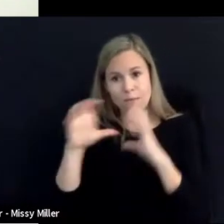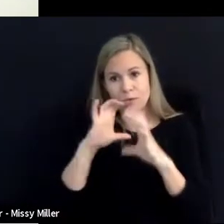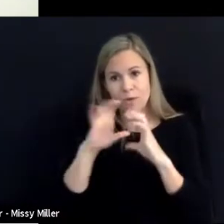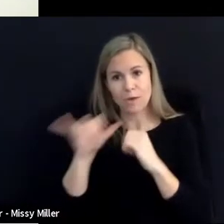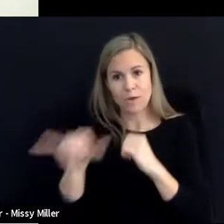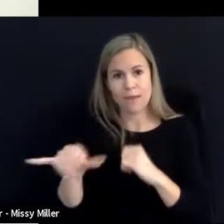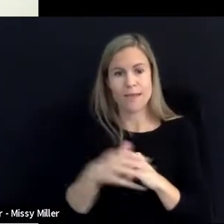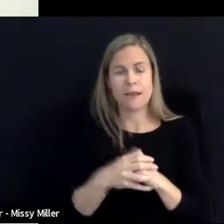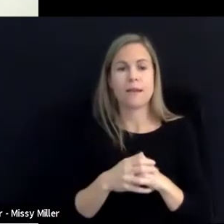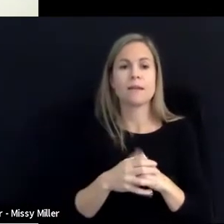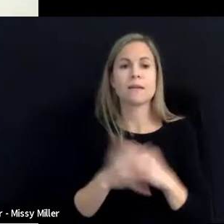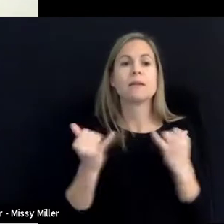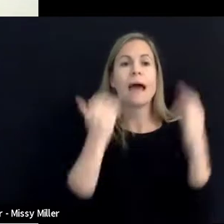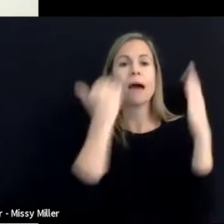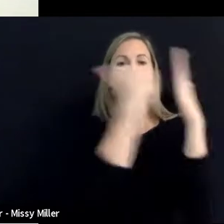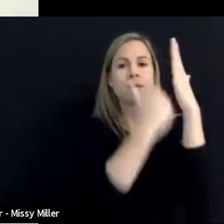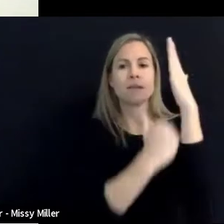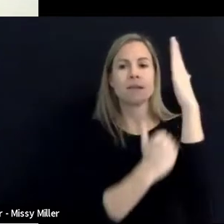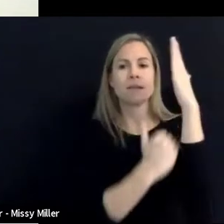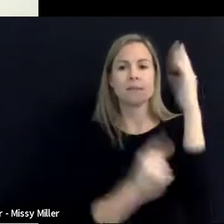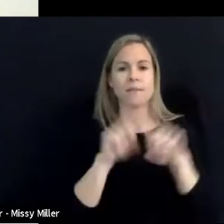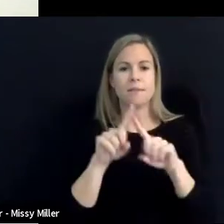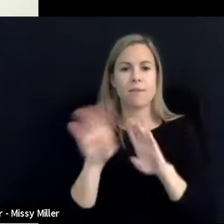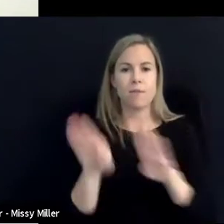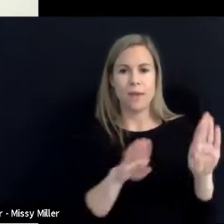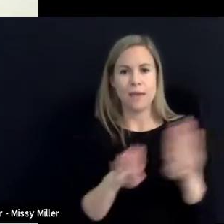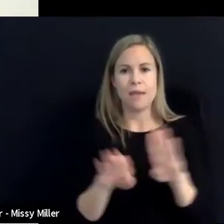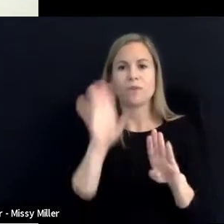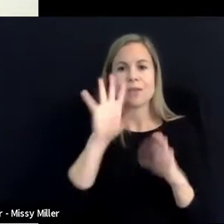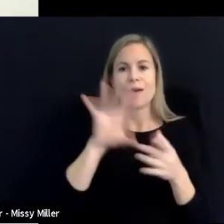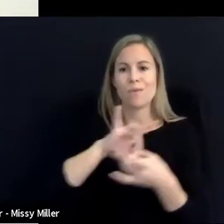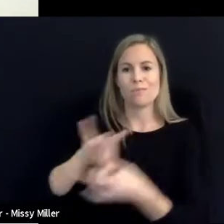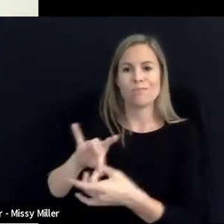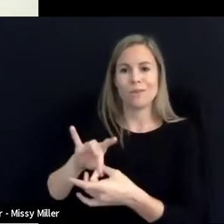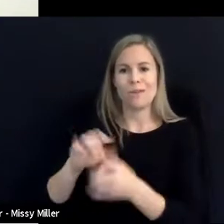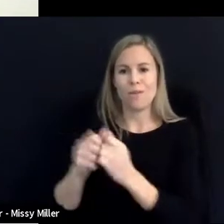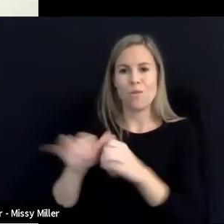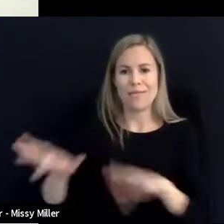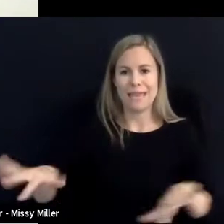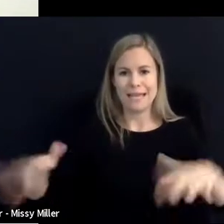that you can see with anxiety. And I highlighted the second one,